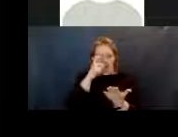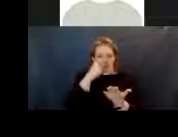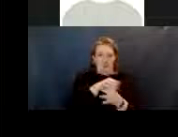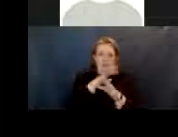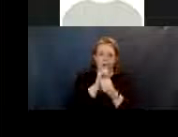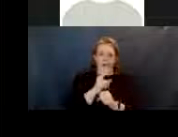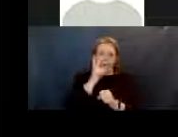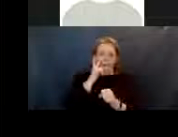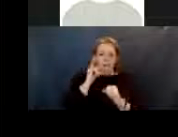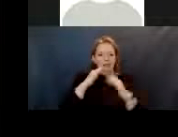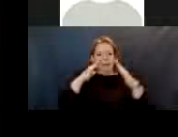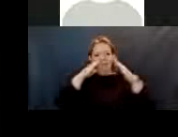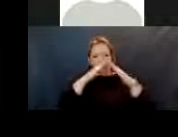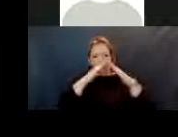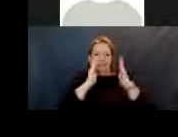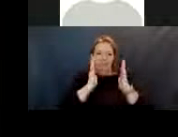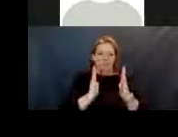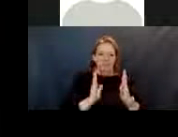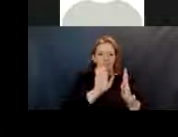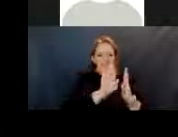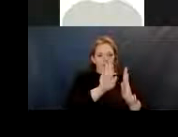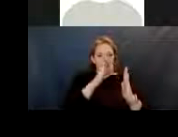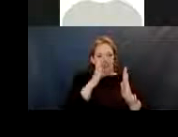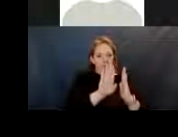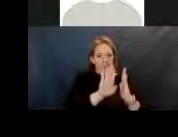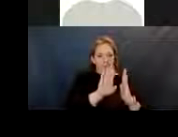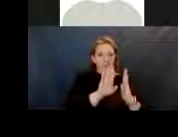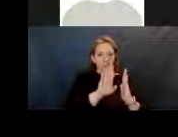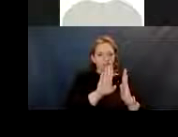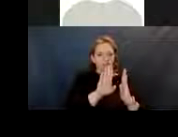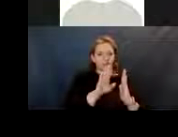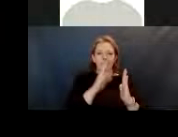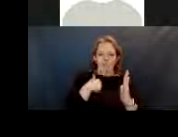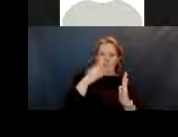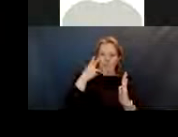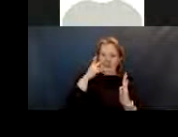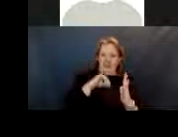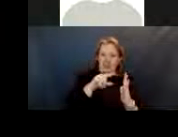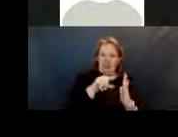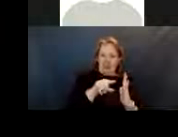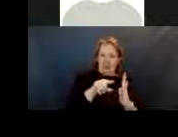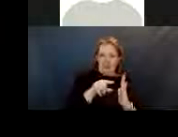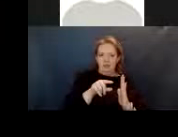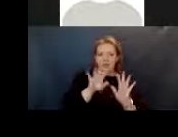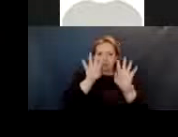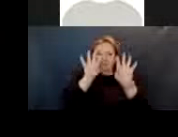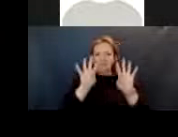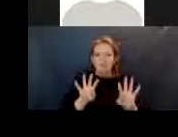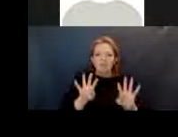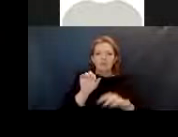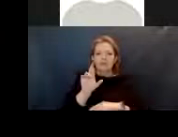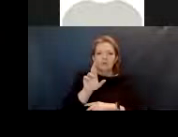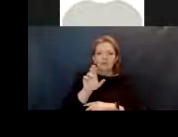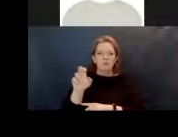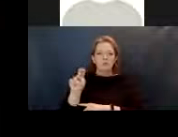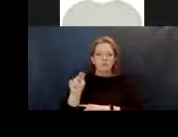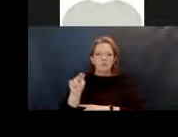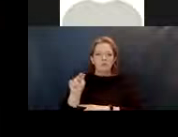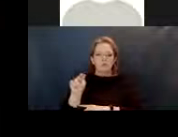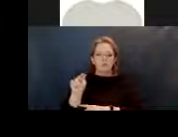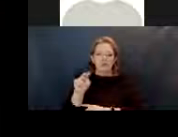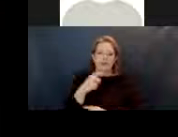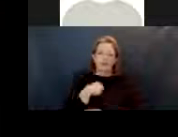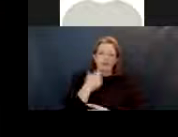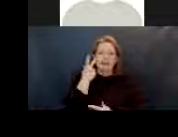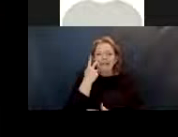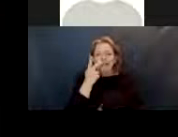The front door, the pointed roof, the screens, but other than those things that have been